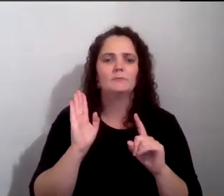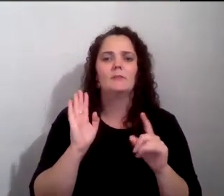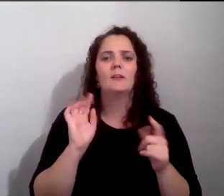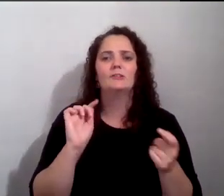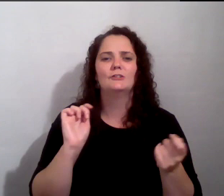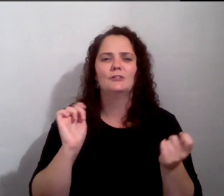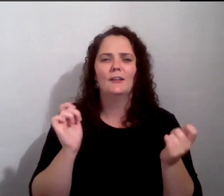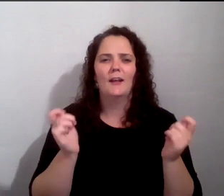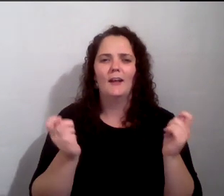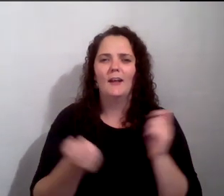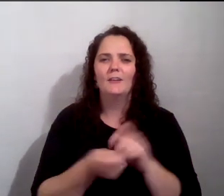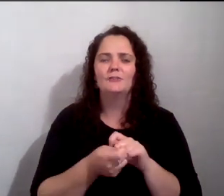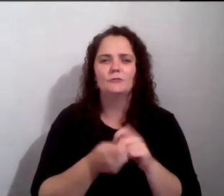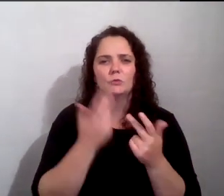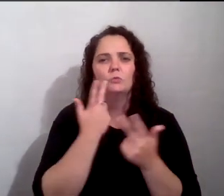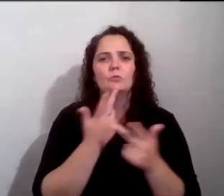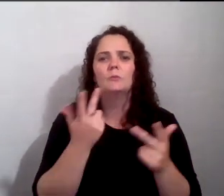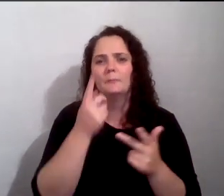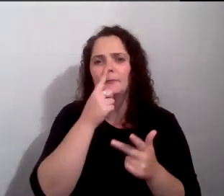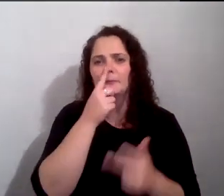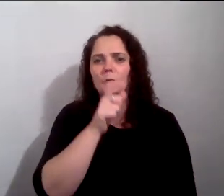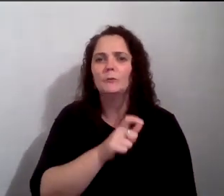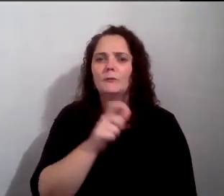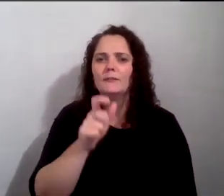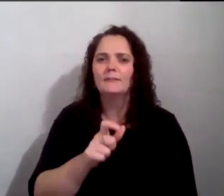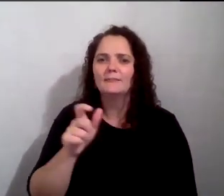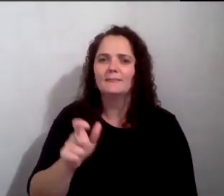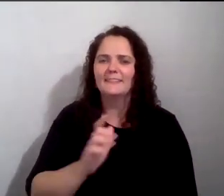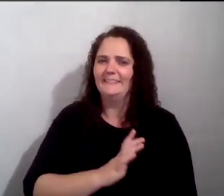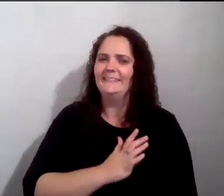pull within these two tendencies. But of course very close by,